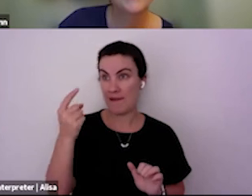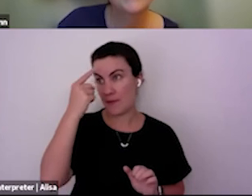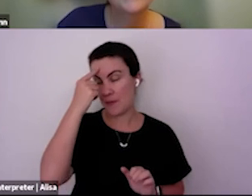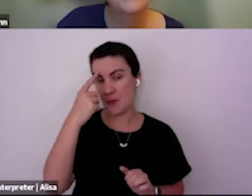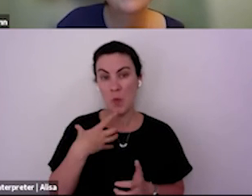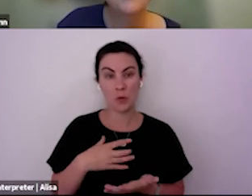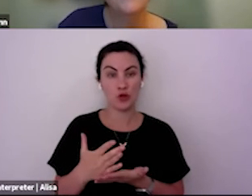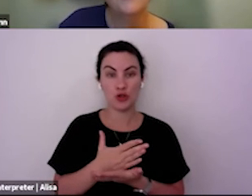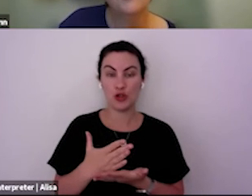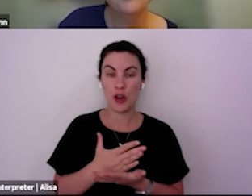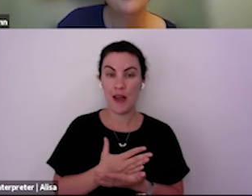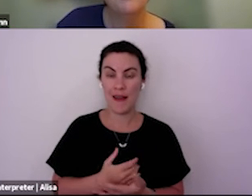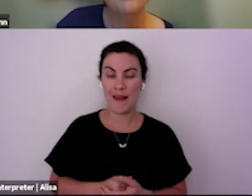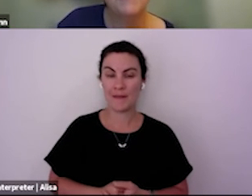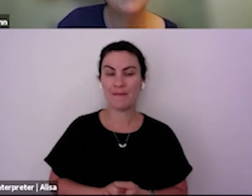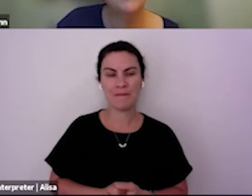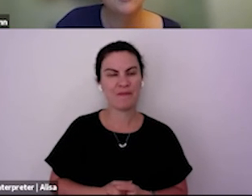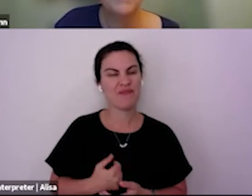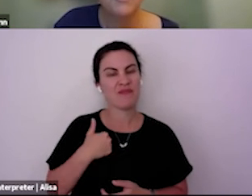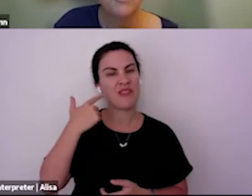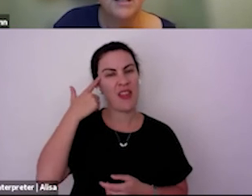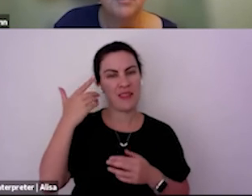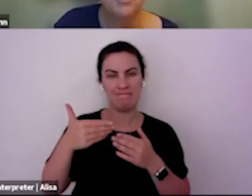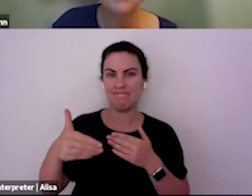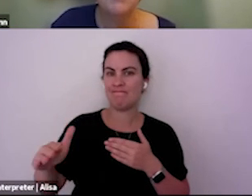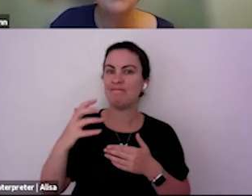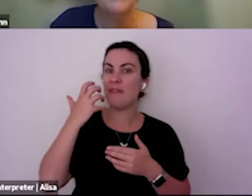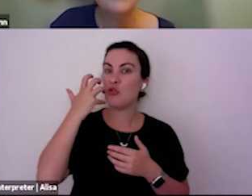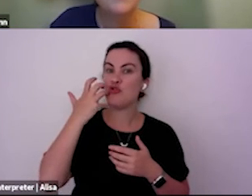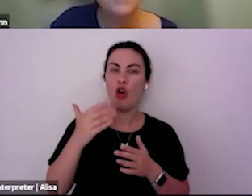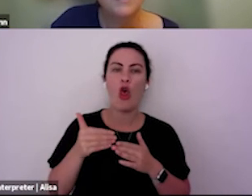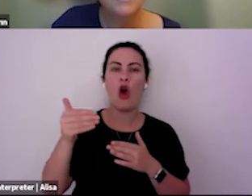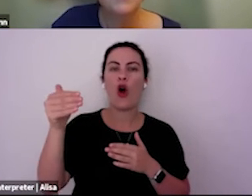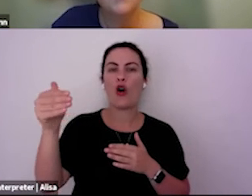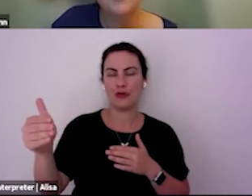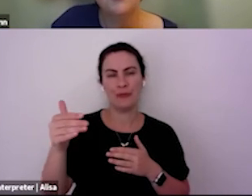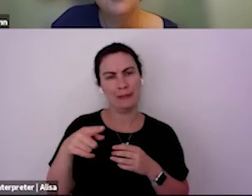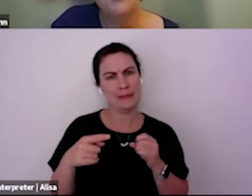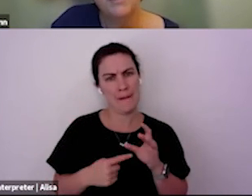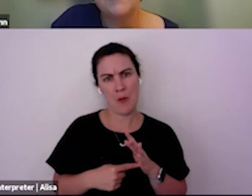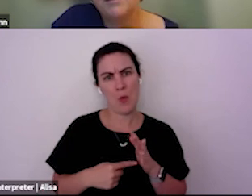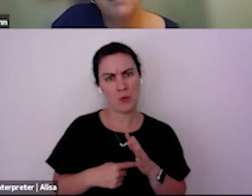I think that long term is really important because you know, I guess we've